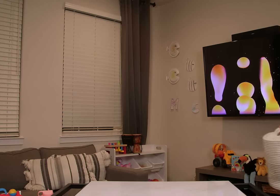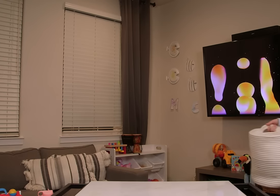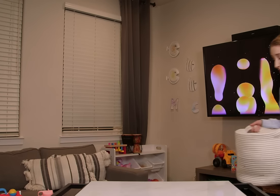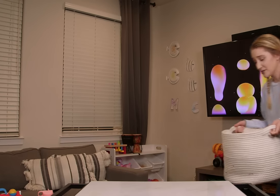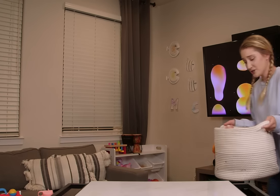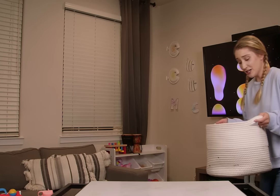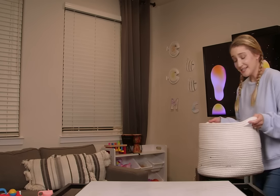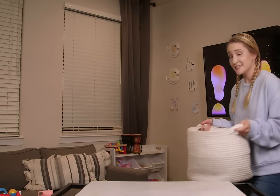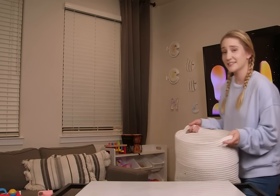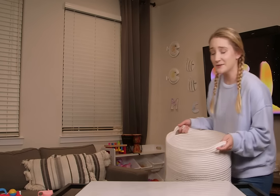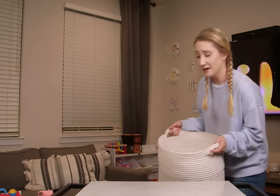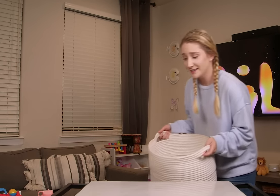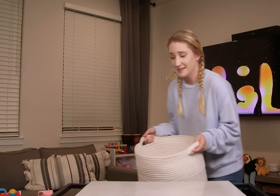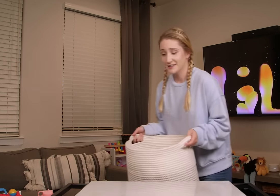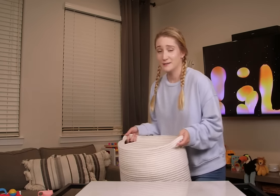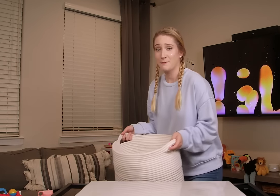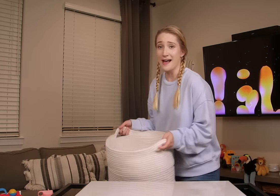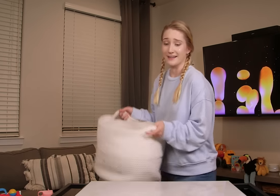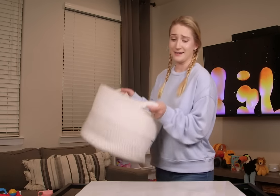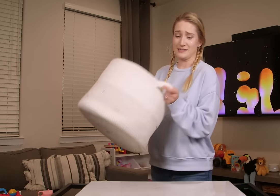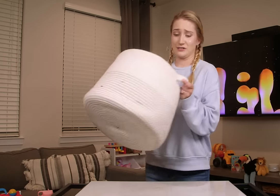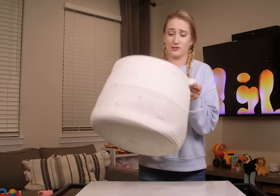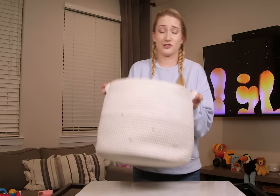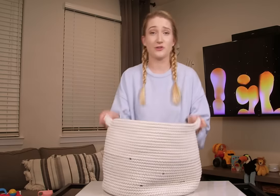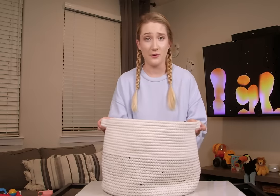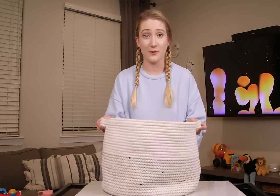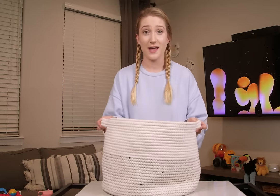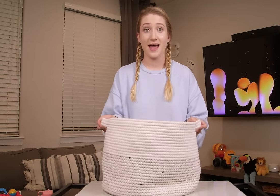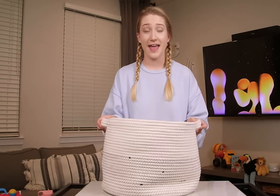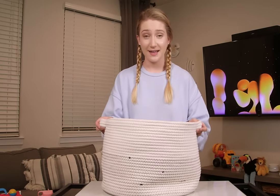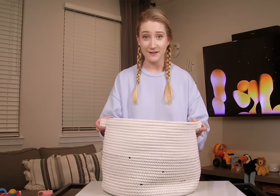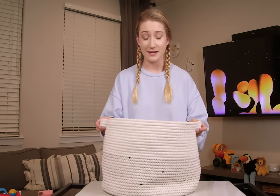Oh my goodness! This bag is so heavy!